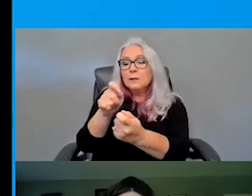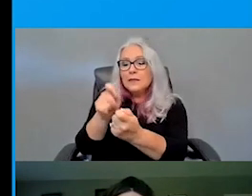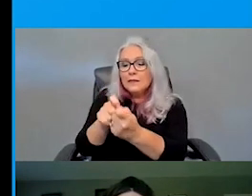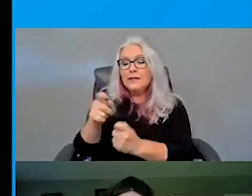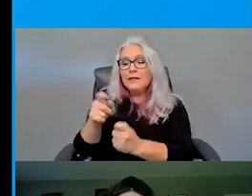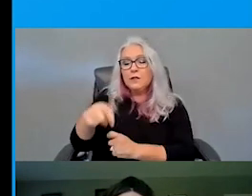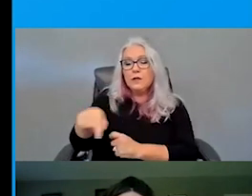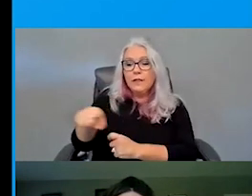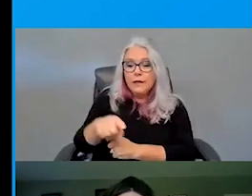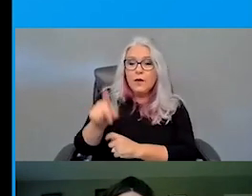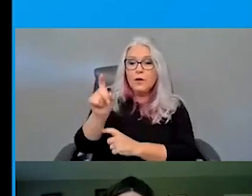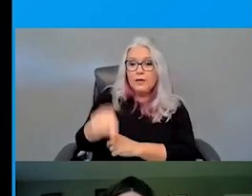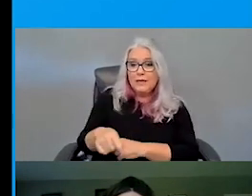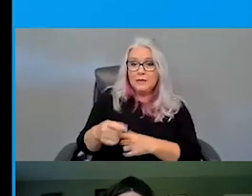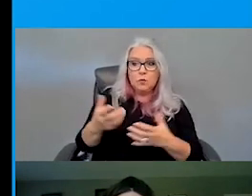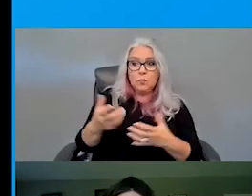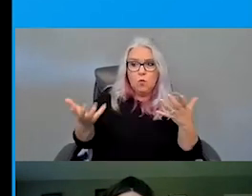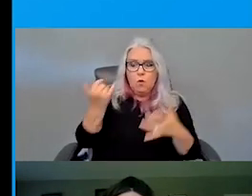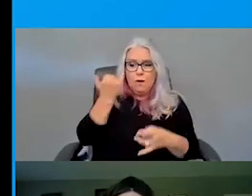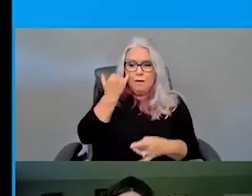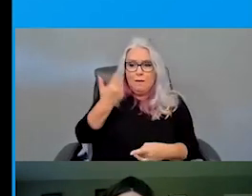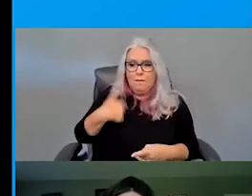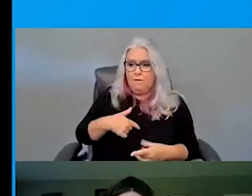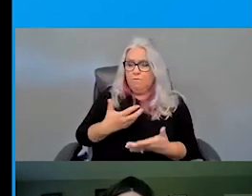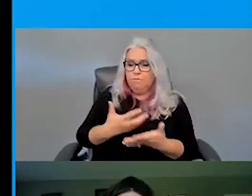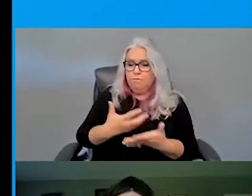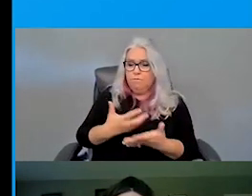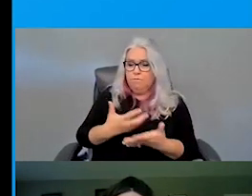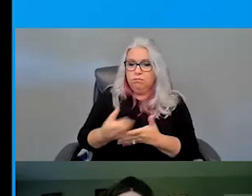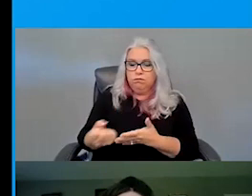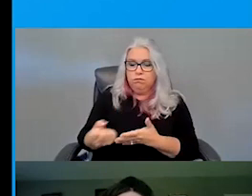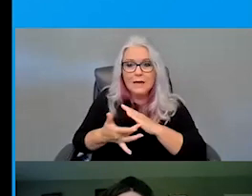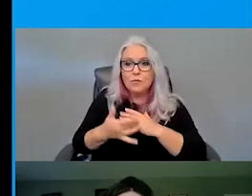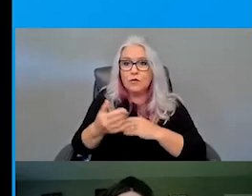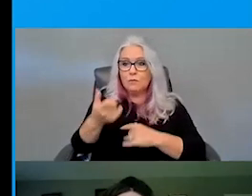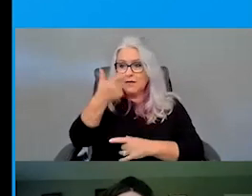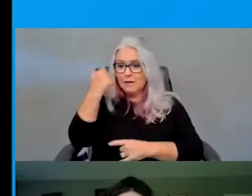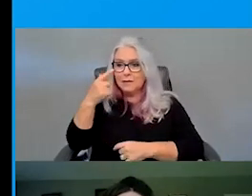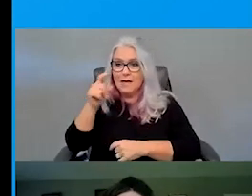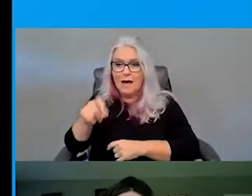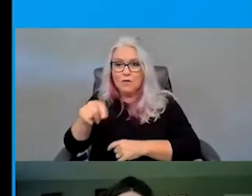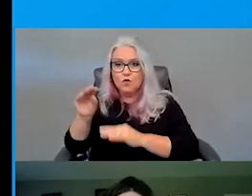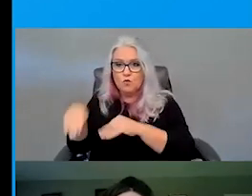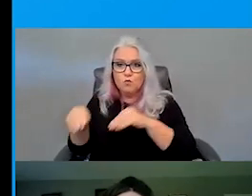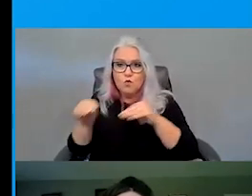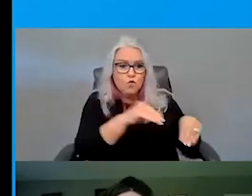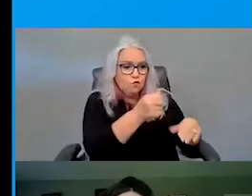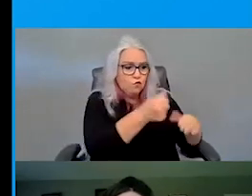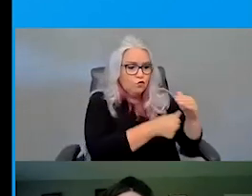those, say, with separation, going to a shelter, not being home when they need to evacuate